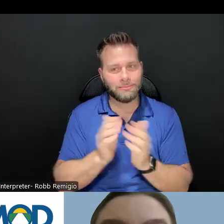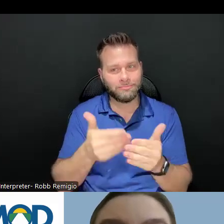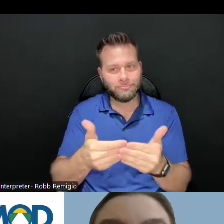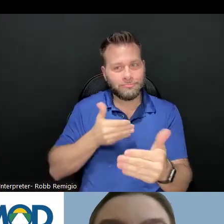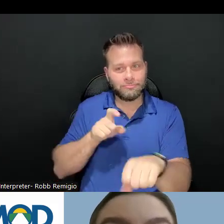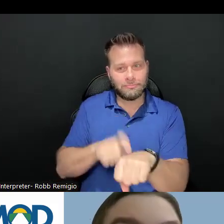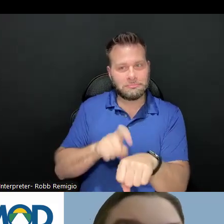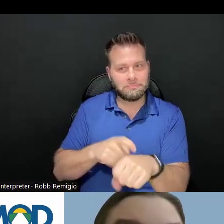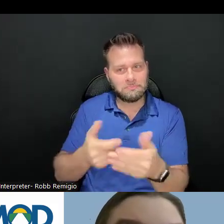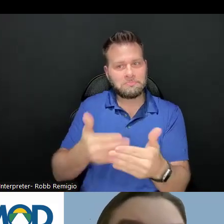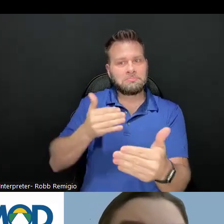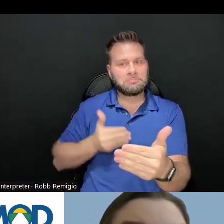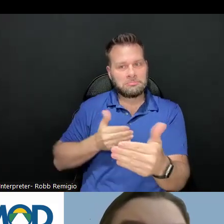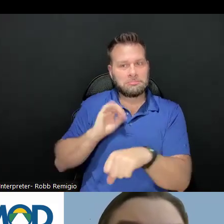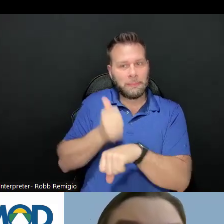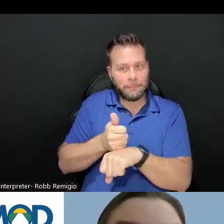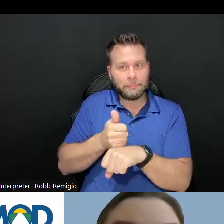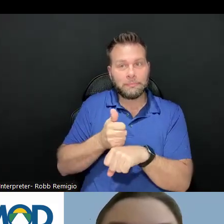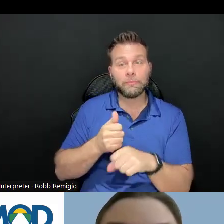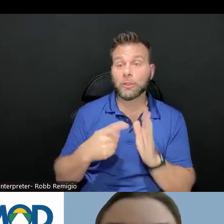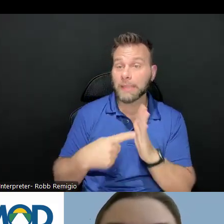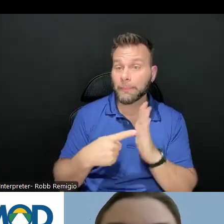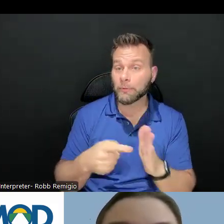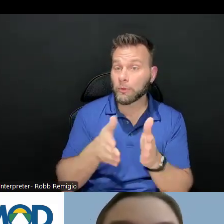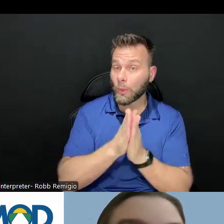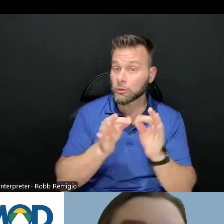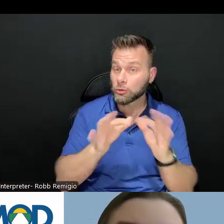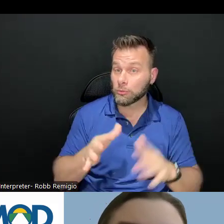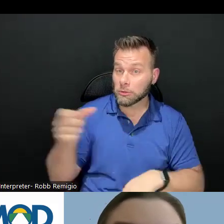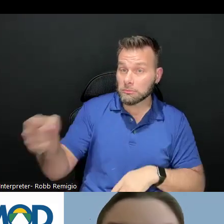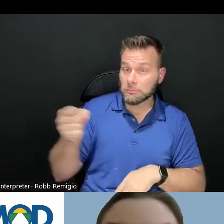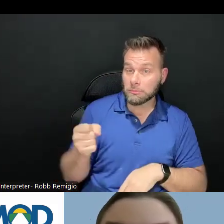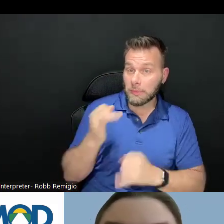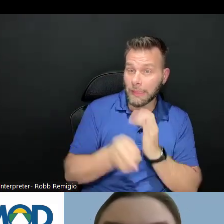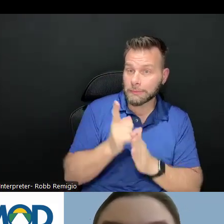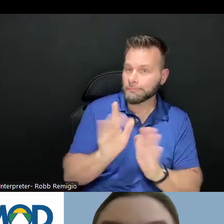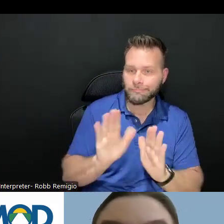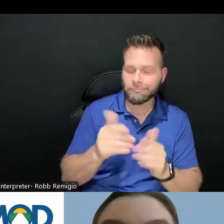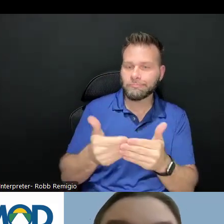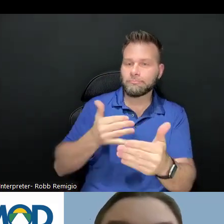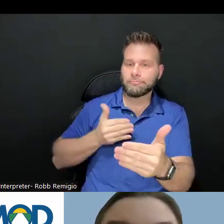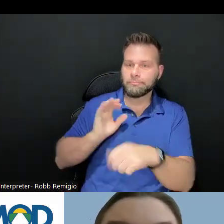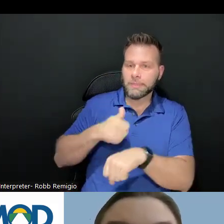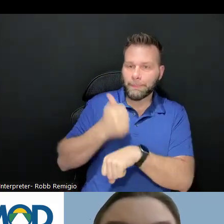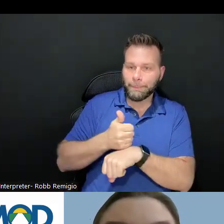requests that are made in The common one is requesting